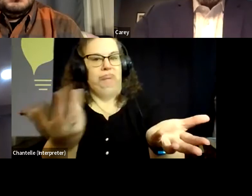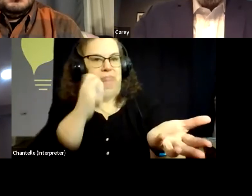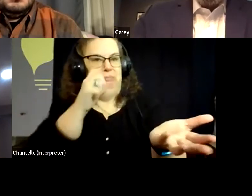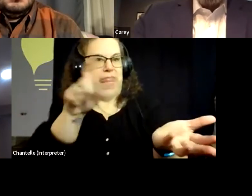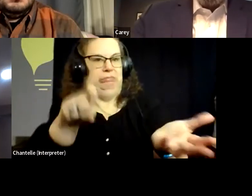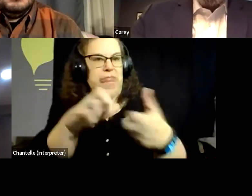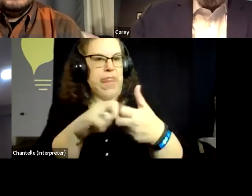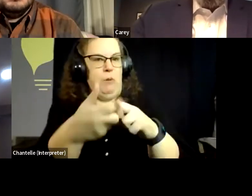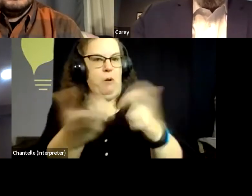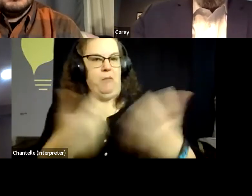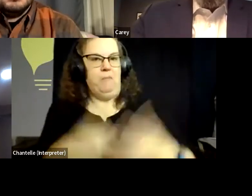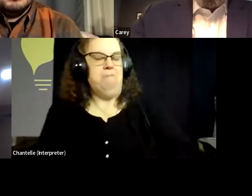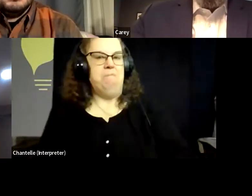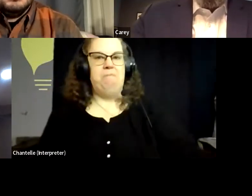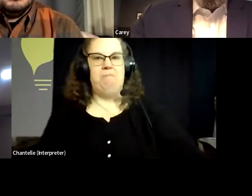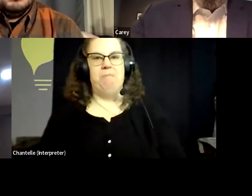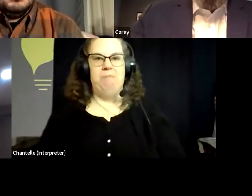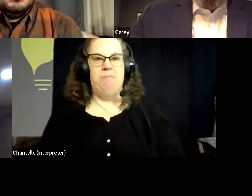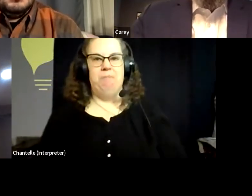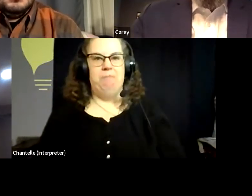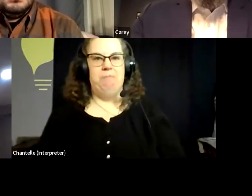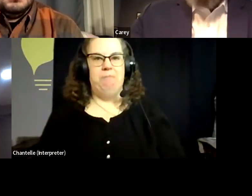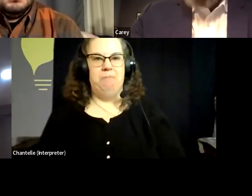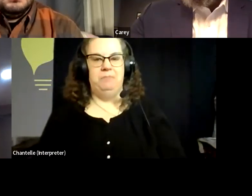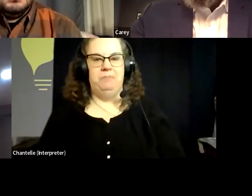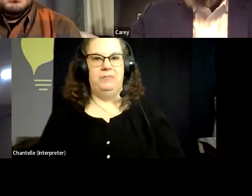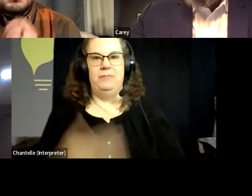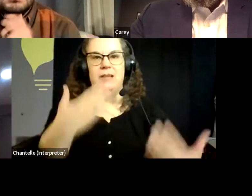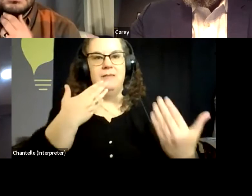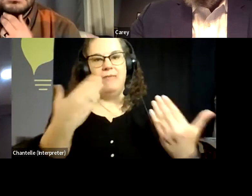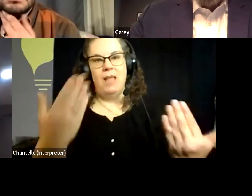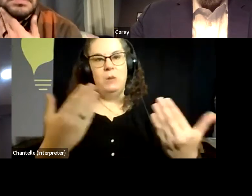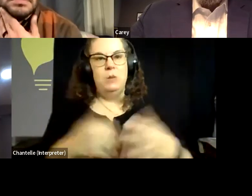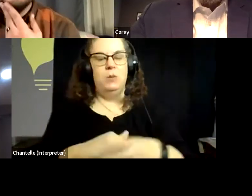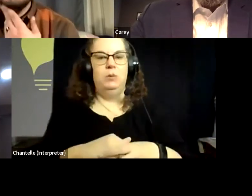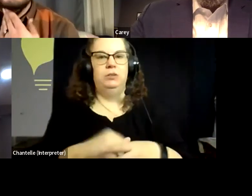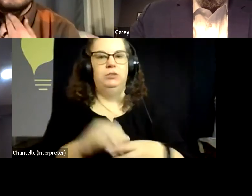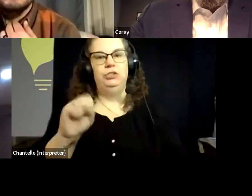. >> Carey: Thank you. Sherri, during the video of the young